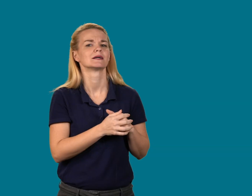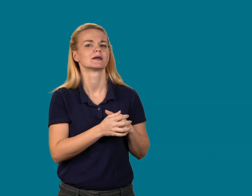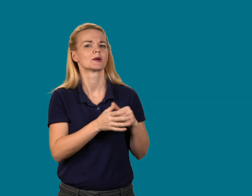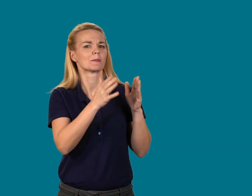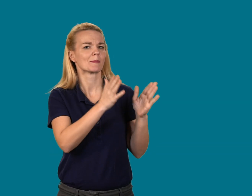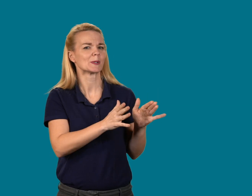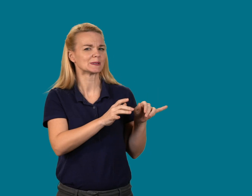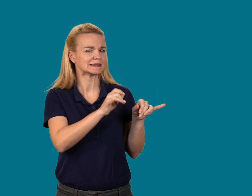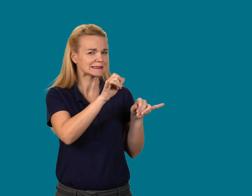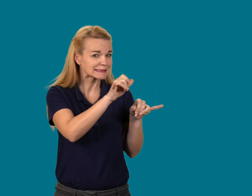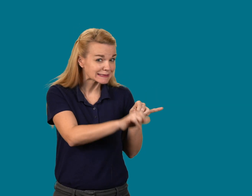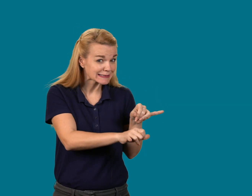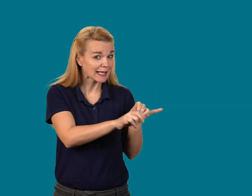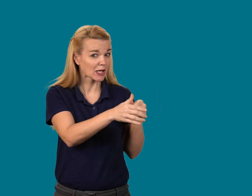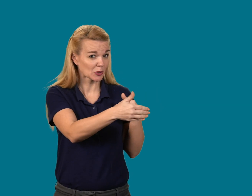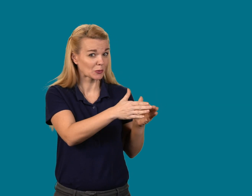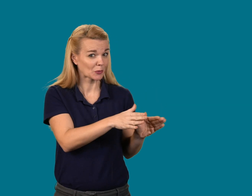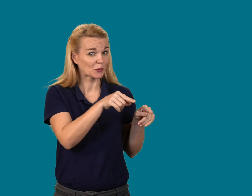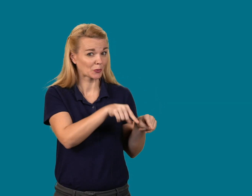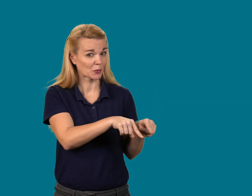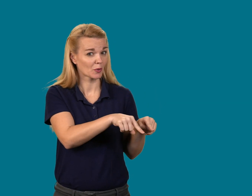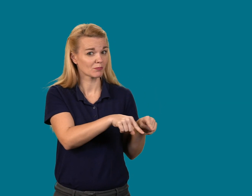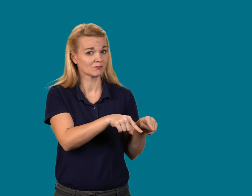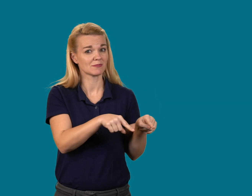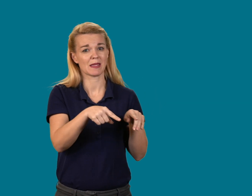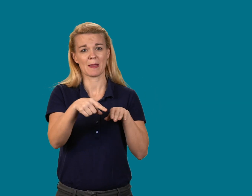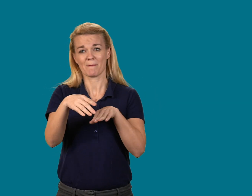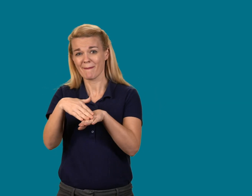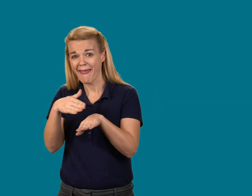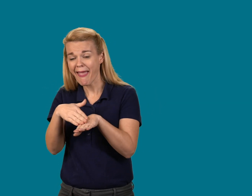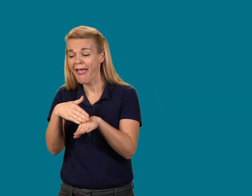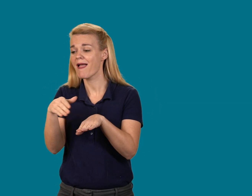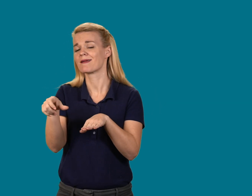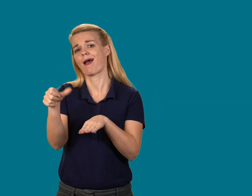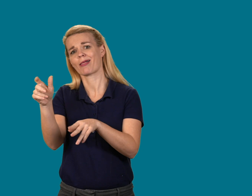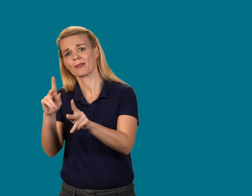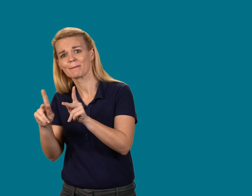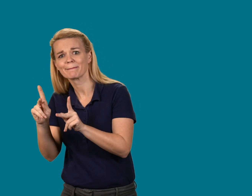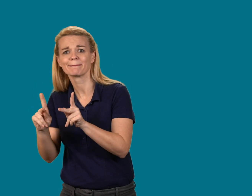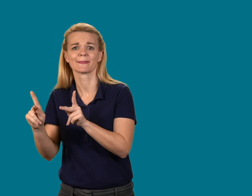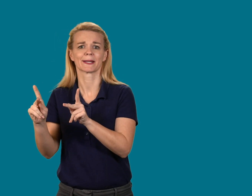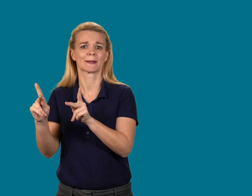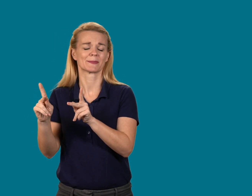The person who is sick should isolate as much as possible.